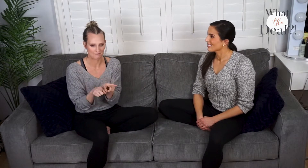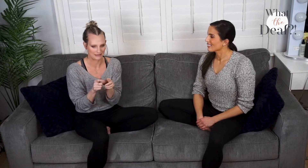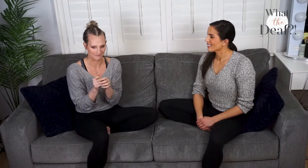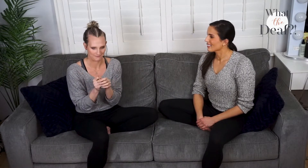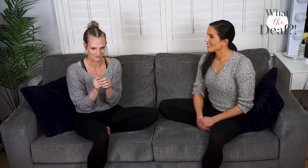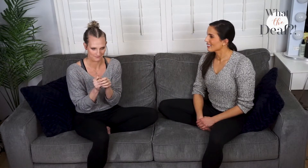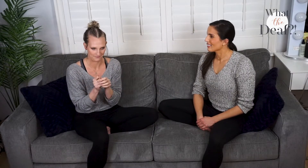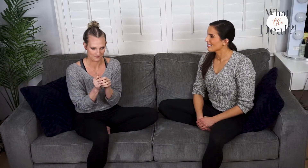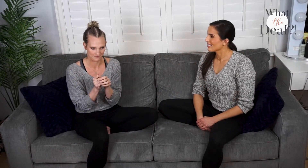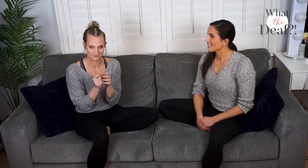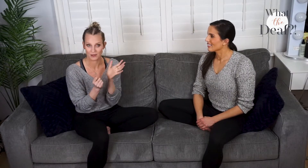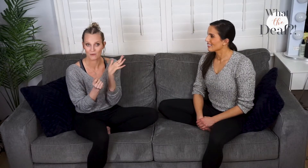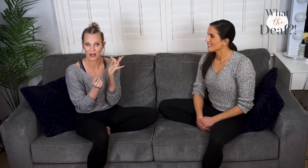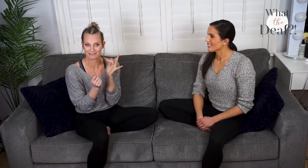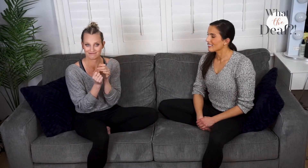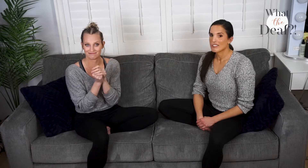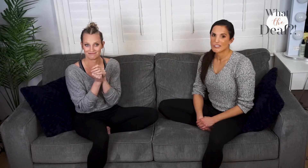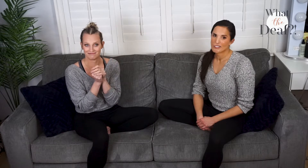Didn't happen. You know why?